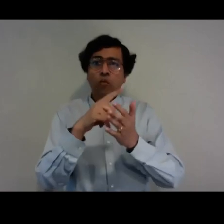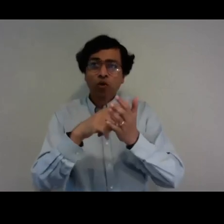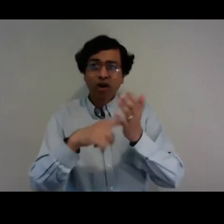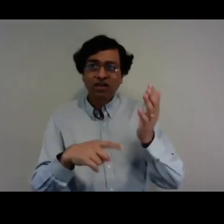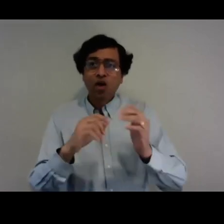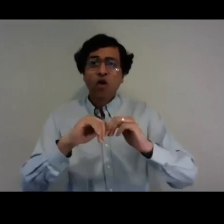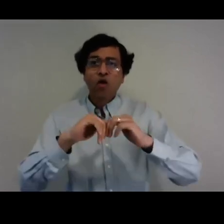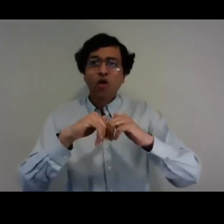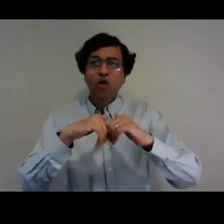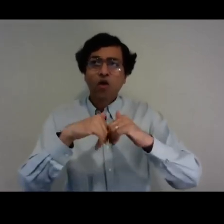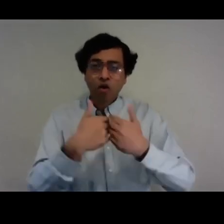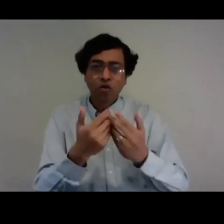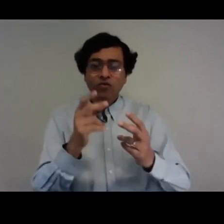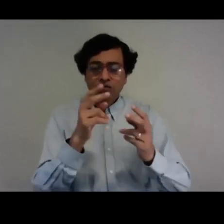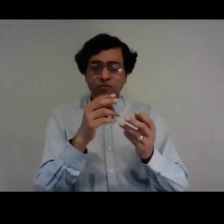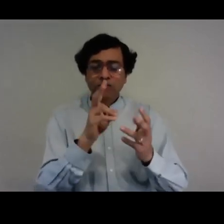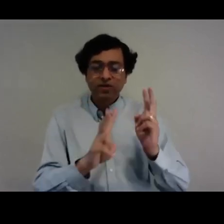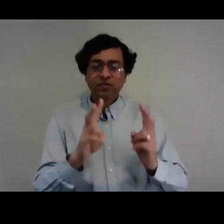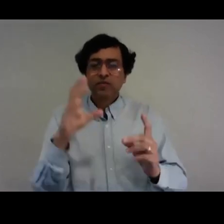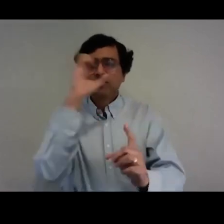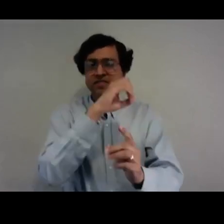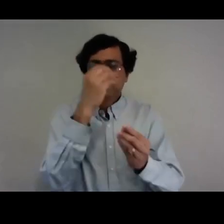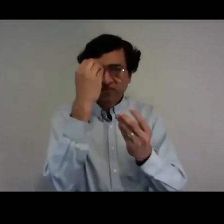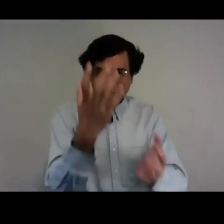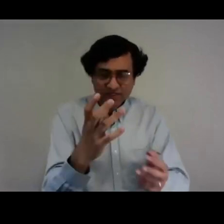But it is certainly an identified issue.